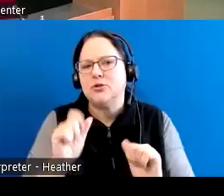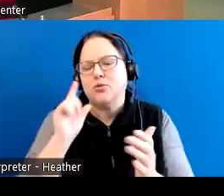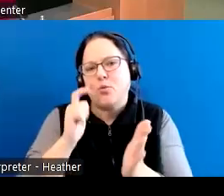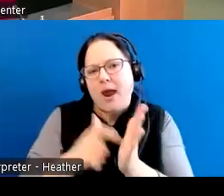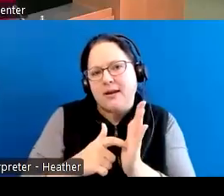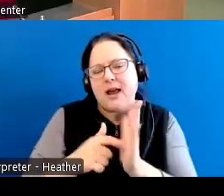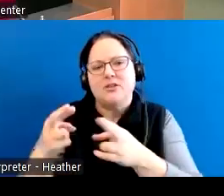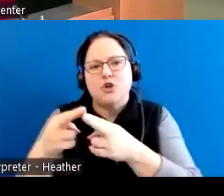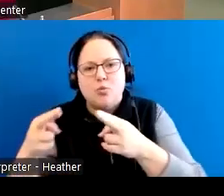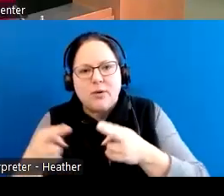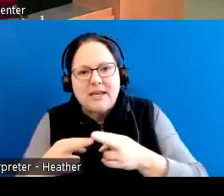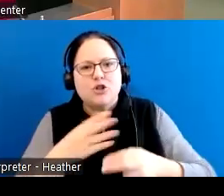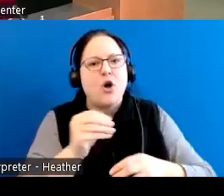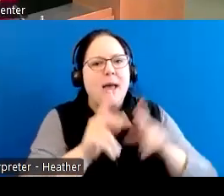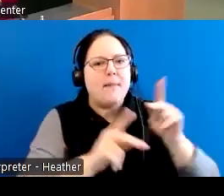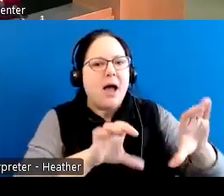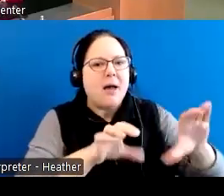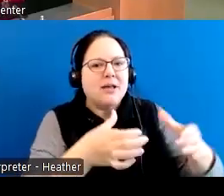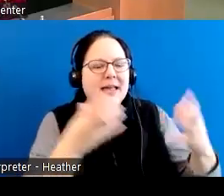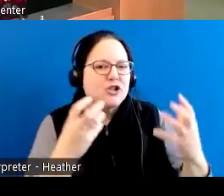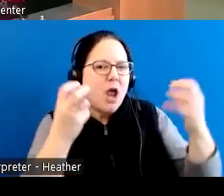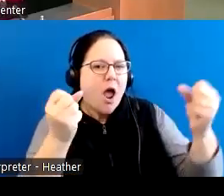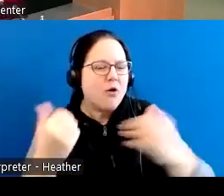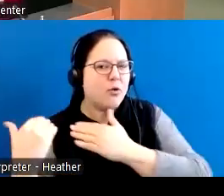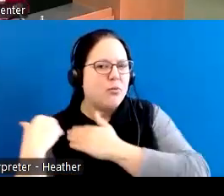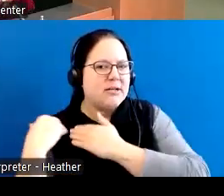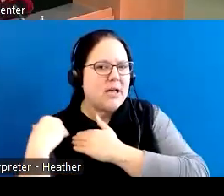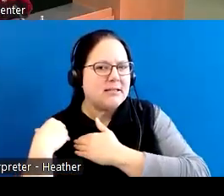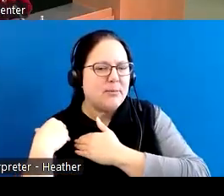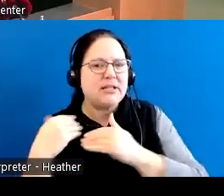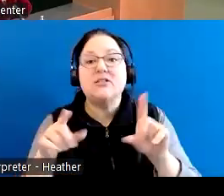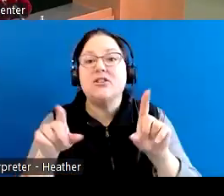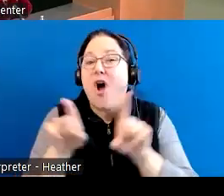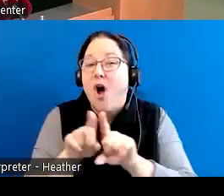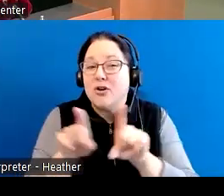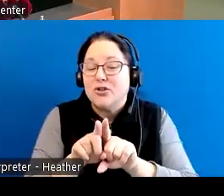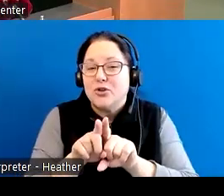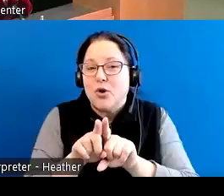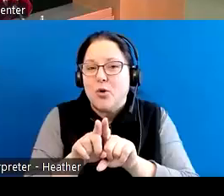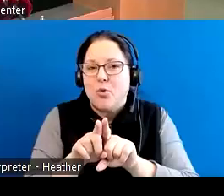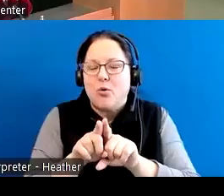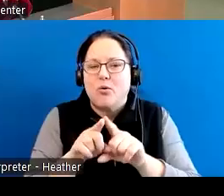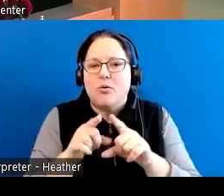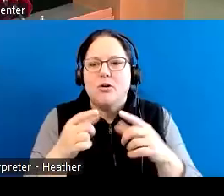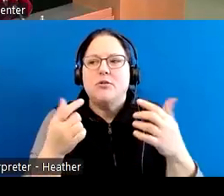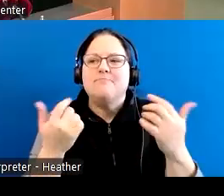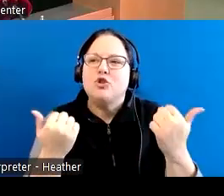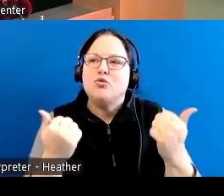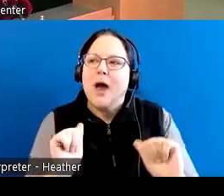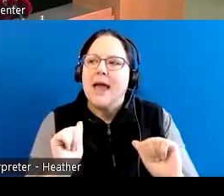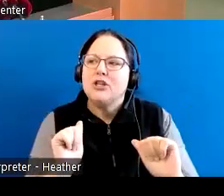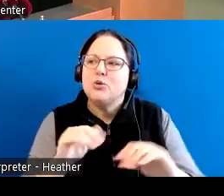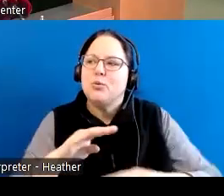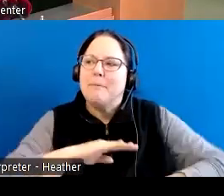population health responsibilities and position as well as try to make sure that the time we have and